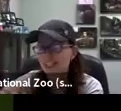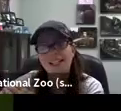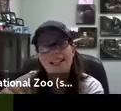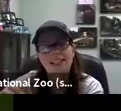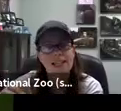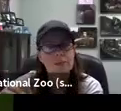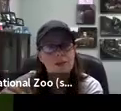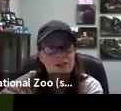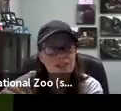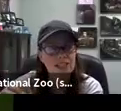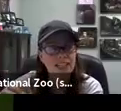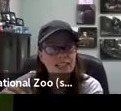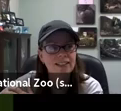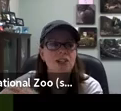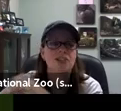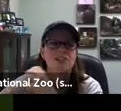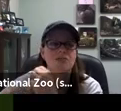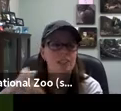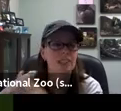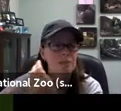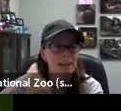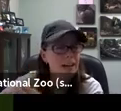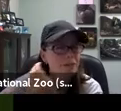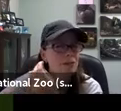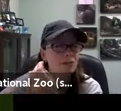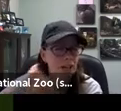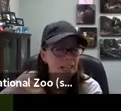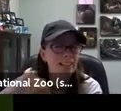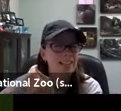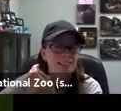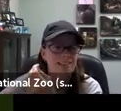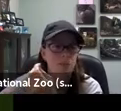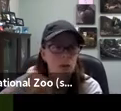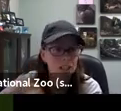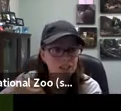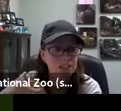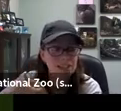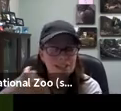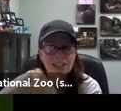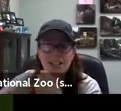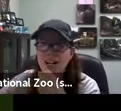getting that sap on your skin